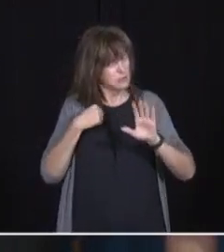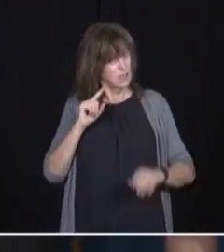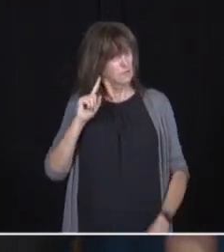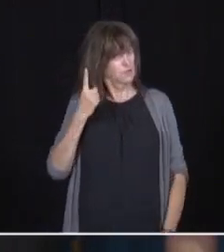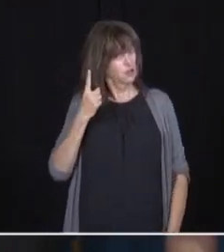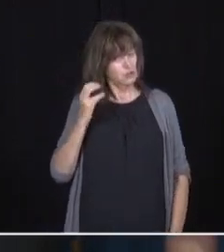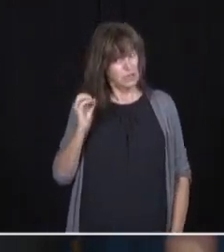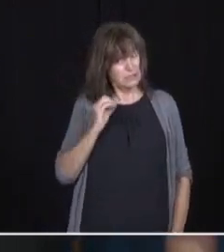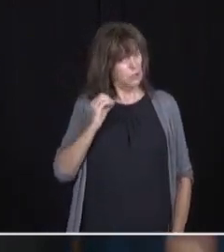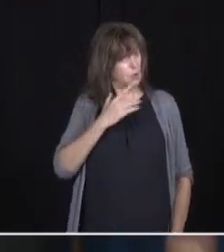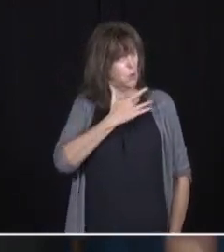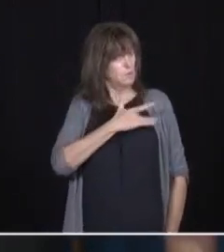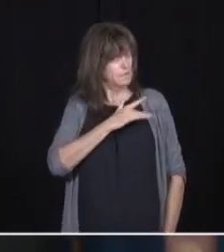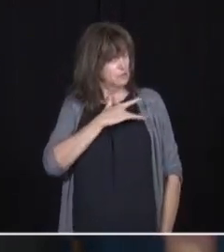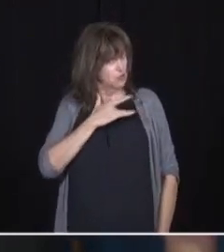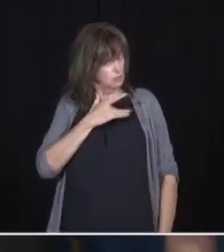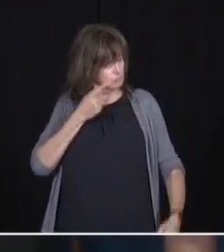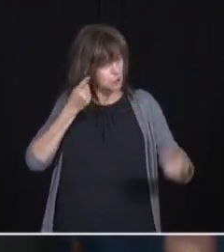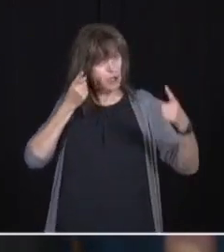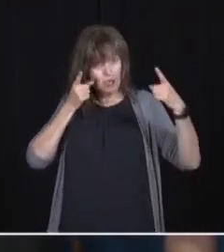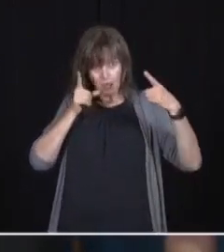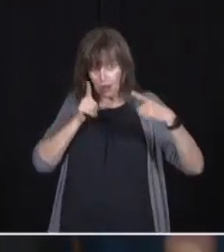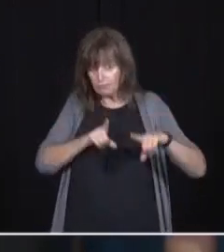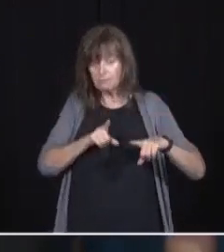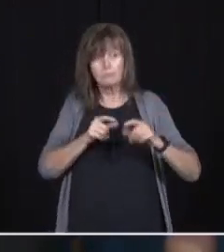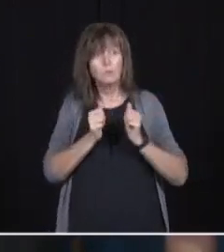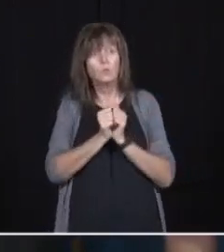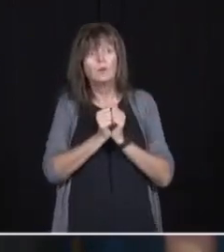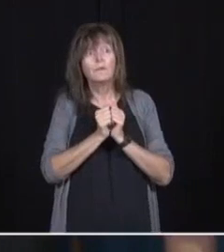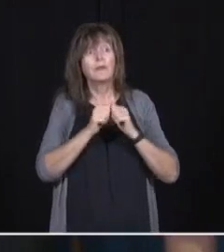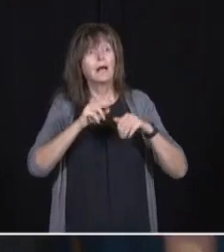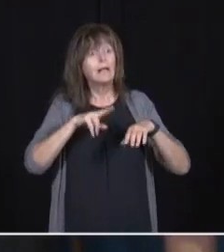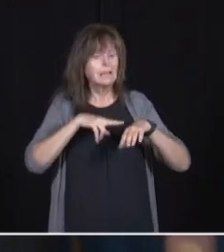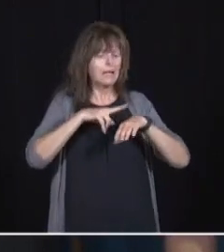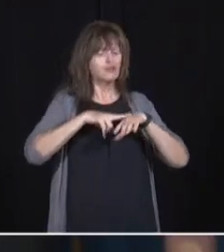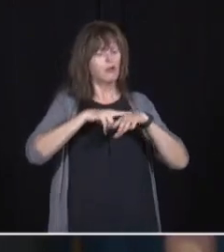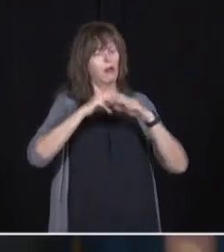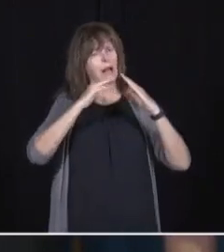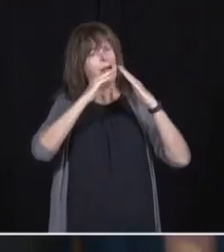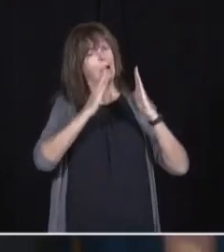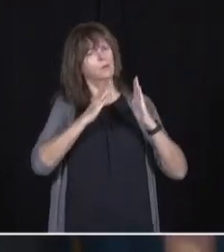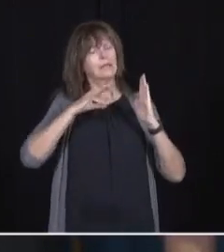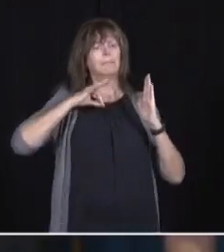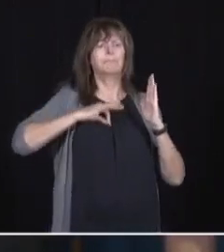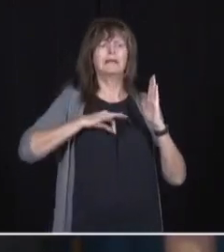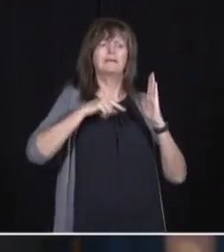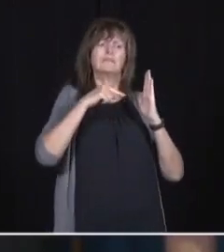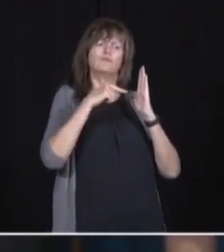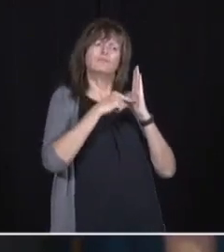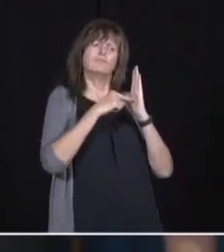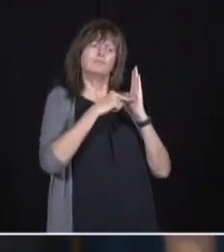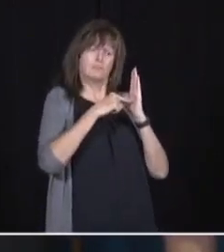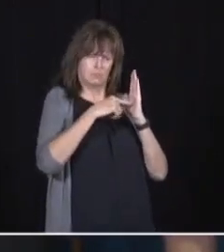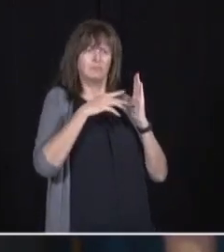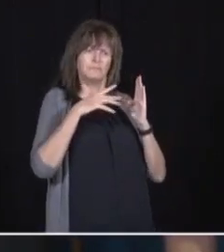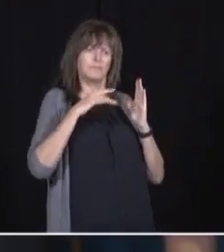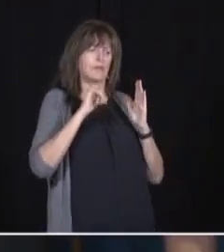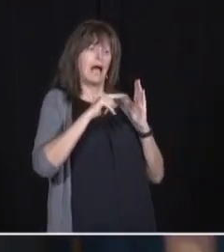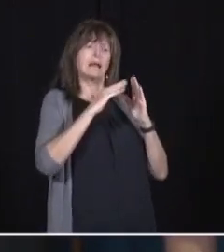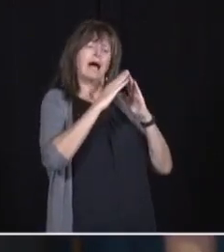this. We were the first Canadian province or territory that signed on to the National Housing benefit. So this is a portable benefit